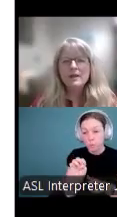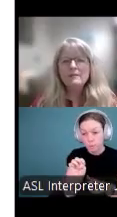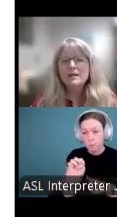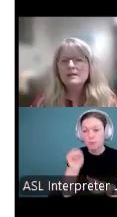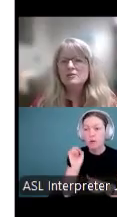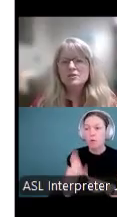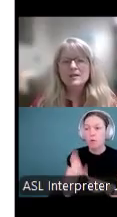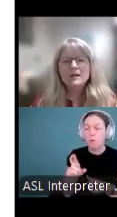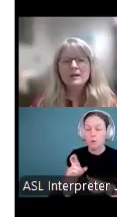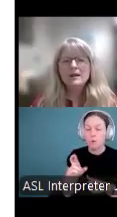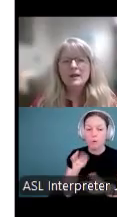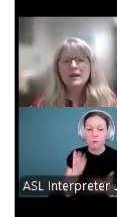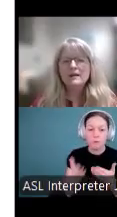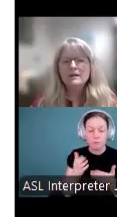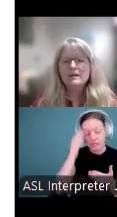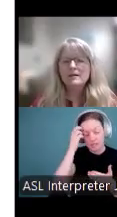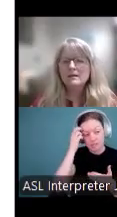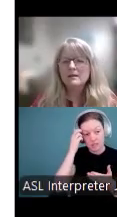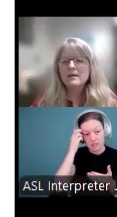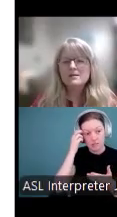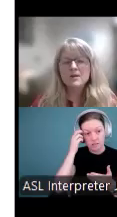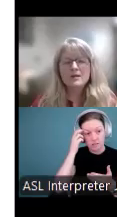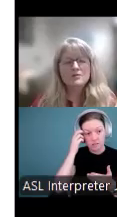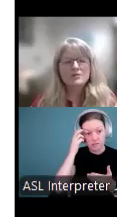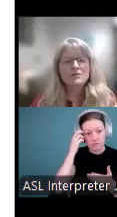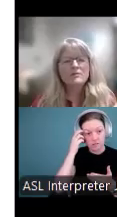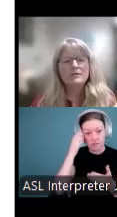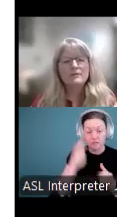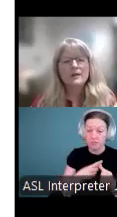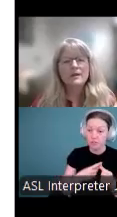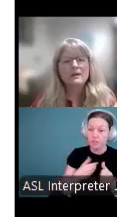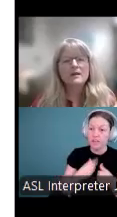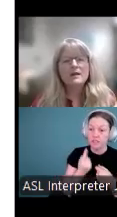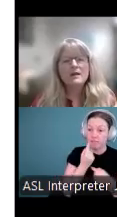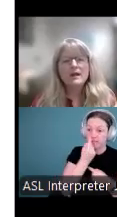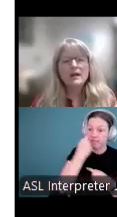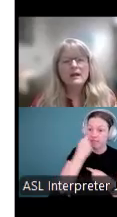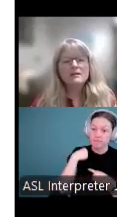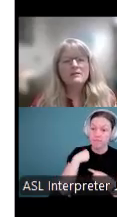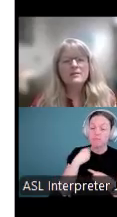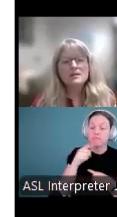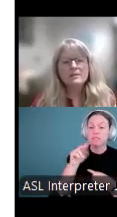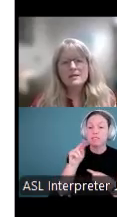know, maybe initially had a nasogastric tube for feeding, and for some of.